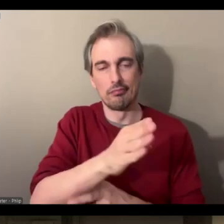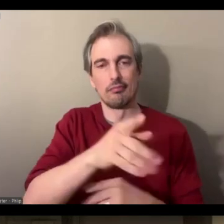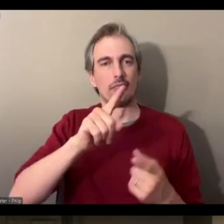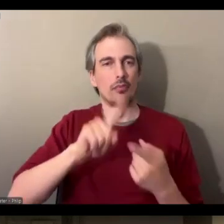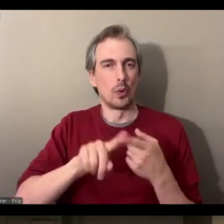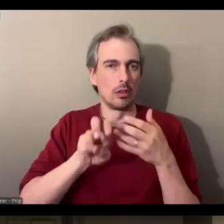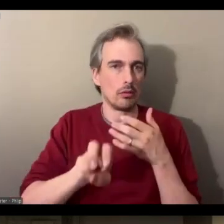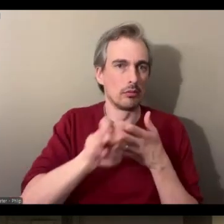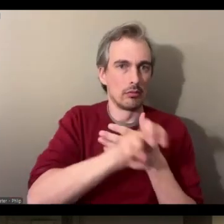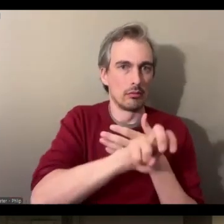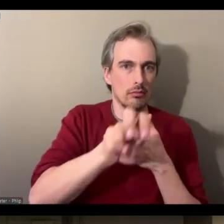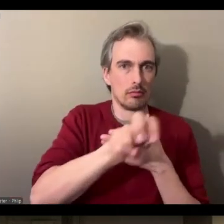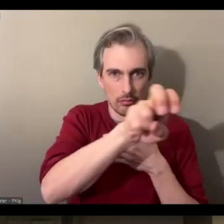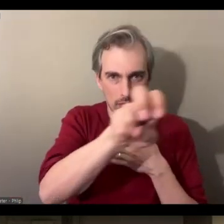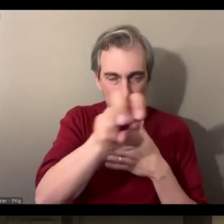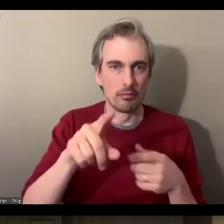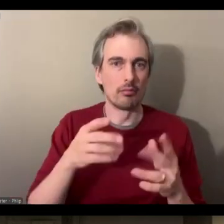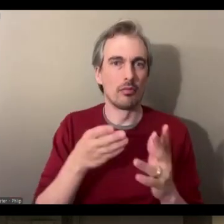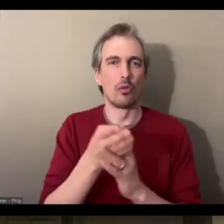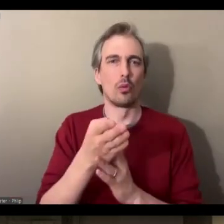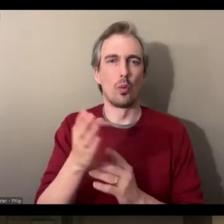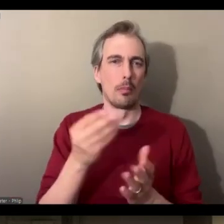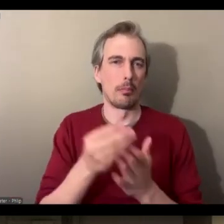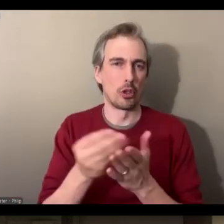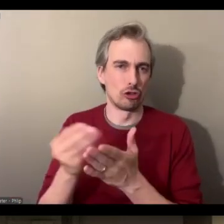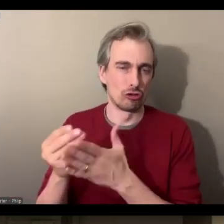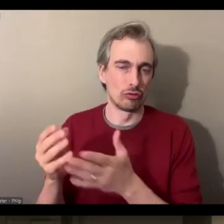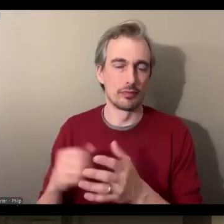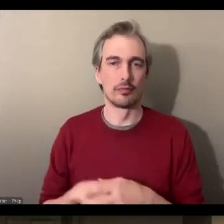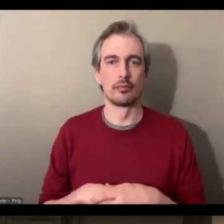The mockups of the website. NATALIE: Seat maps are so tricky.